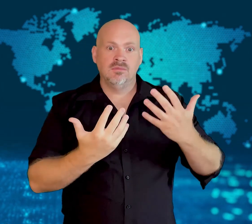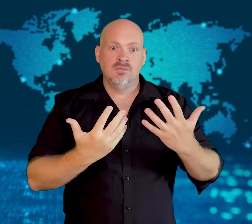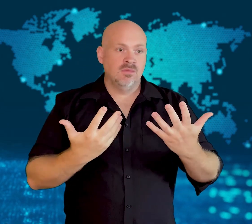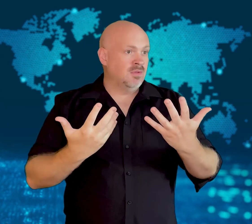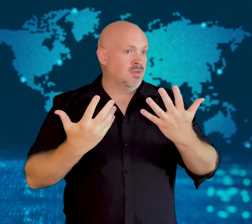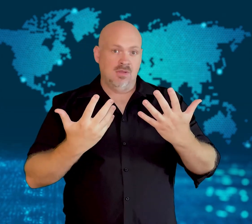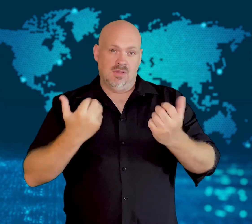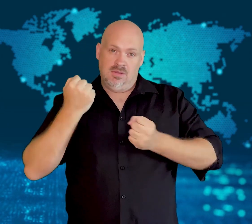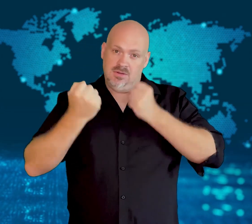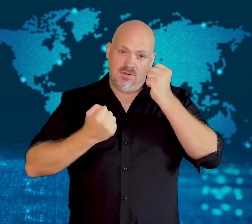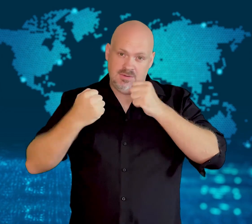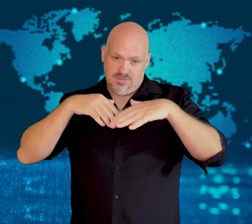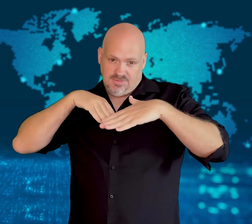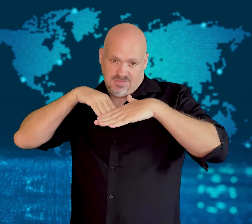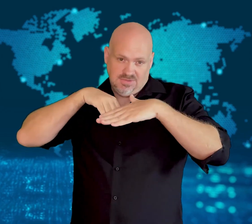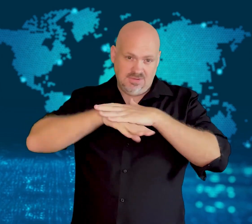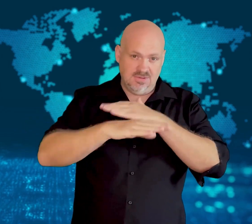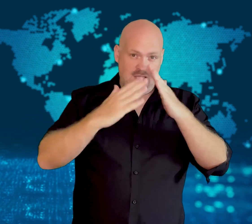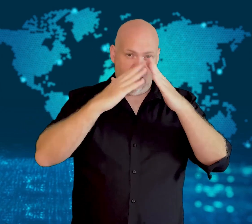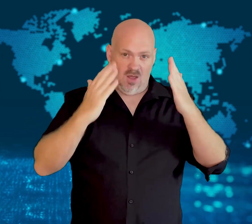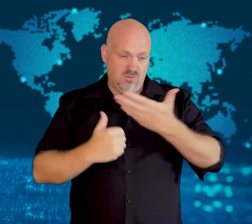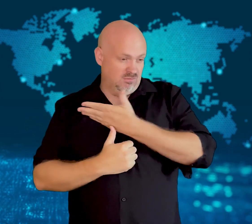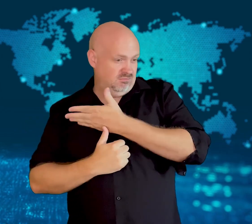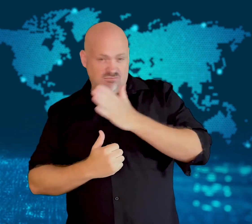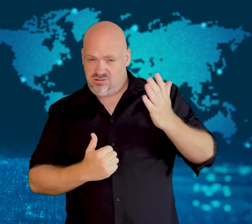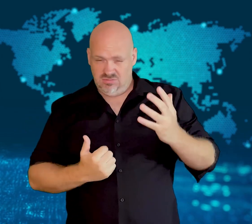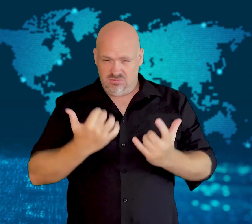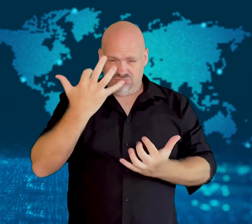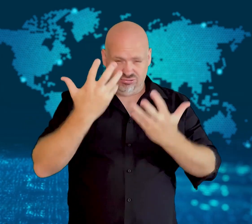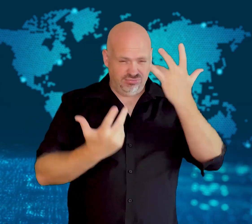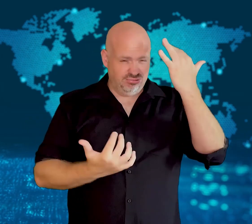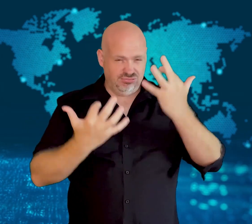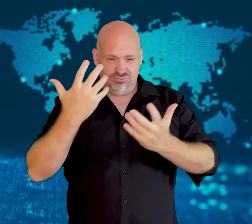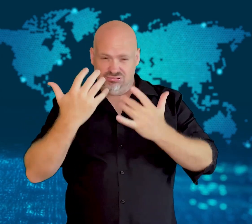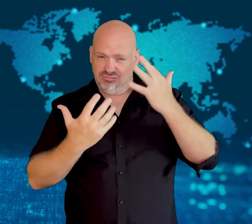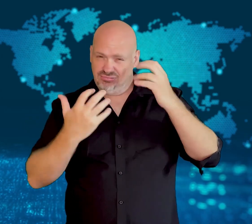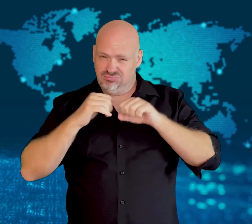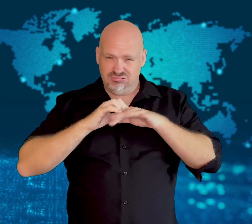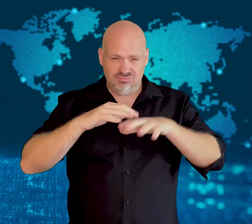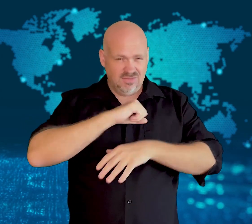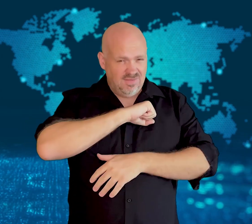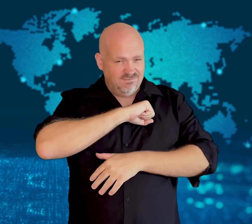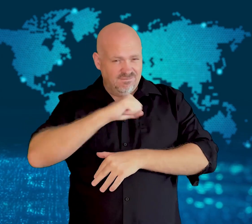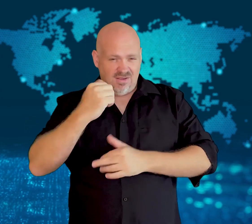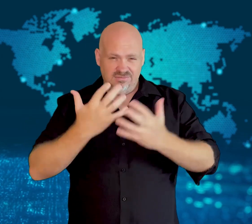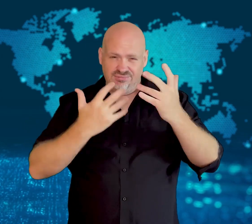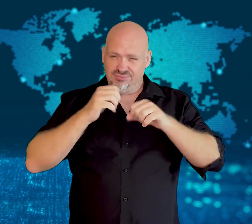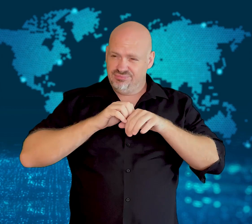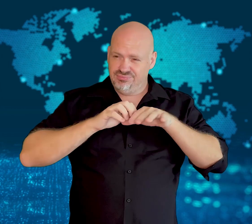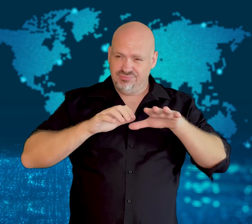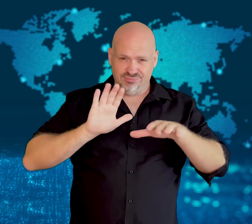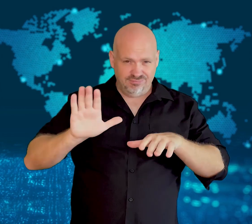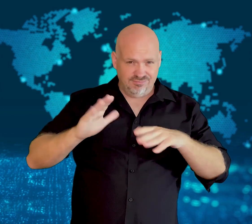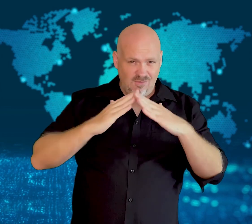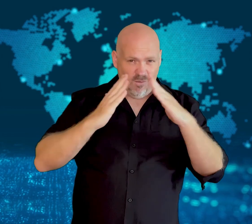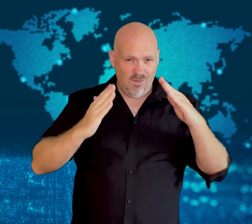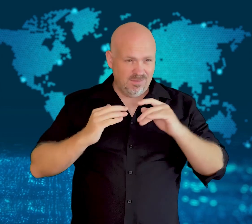After arriving, Baker realized it was his two-story house that